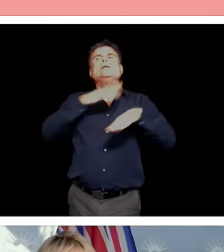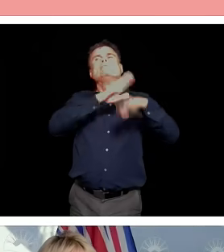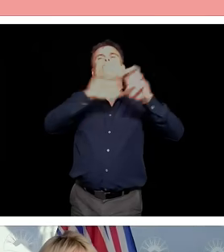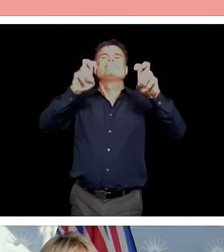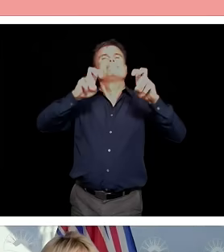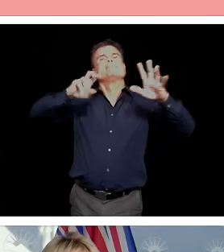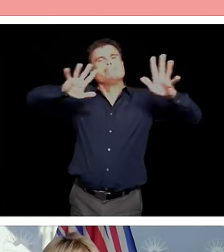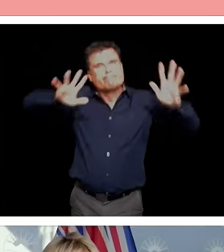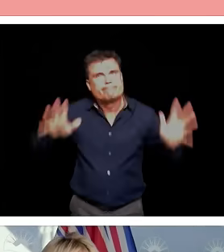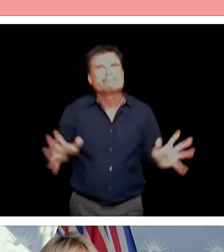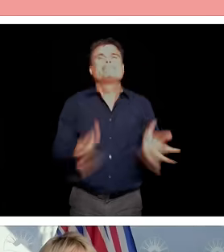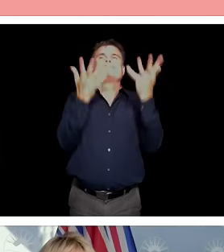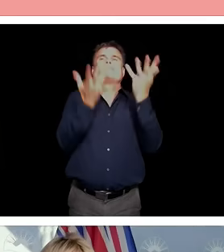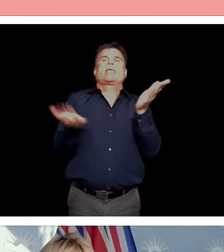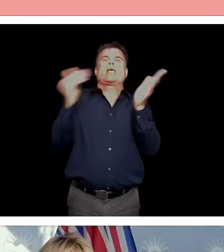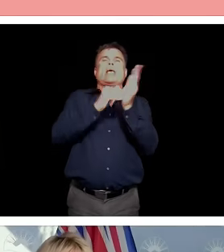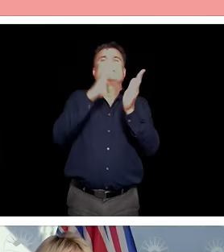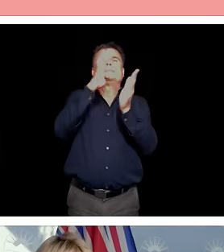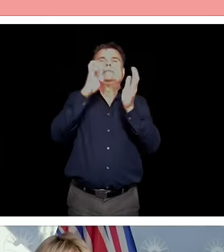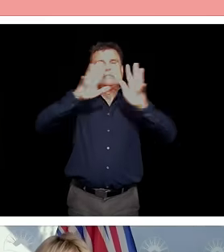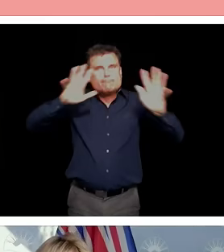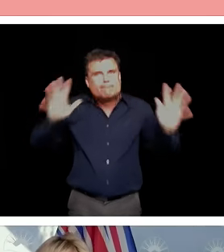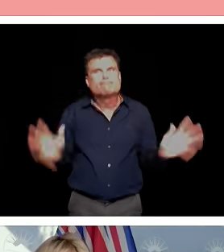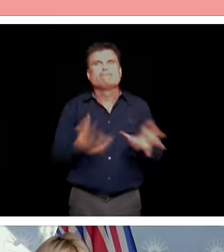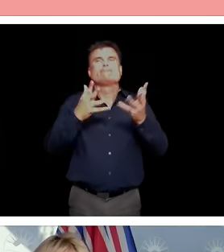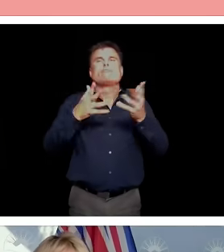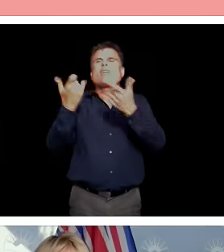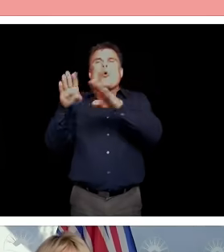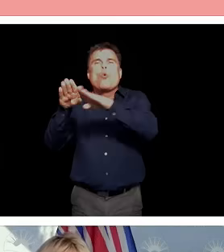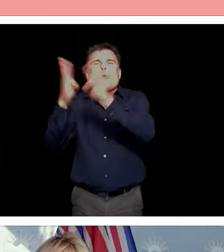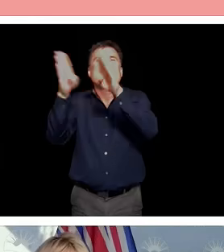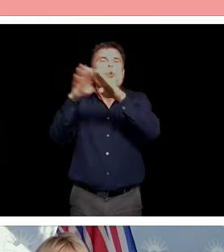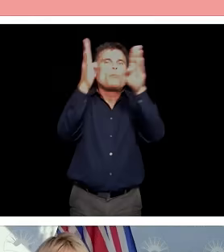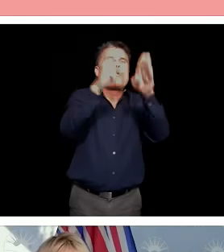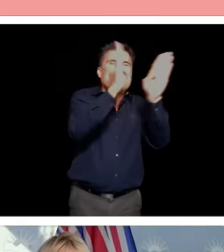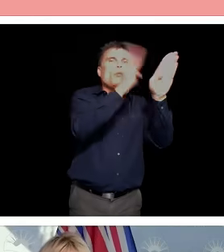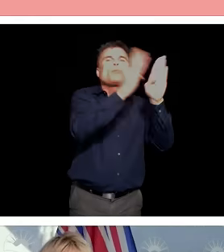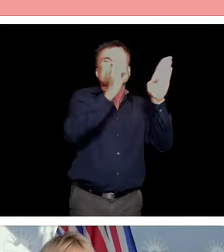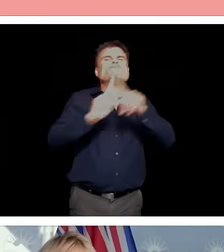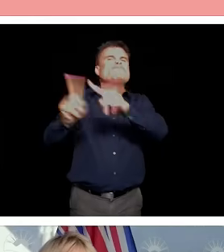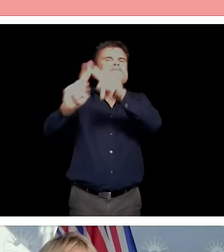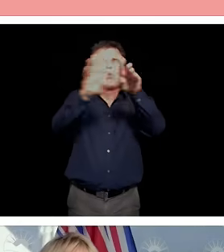authority website in the bcc CD websites regularly for guidance on what you need to do